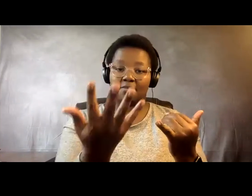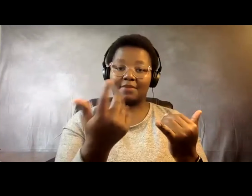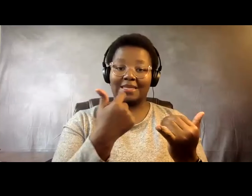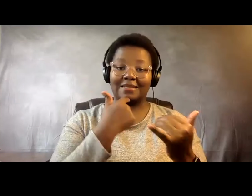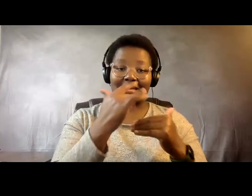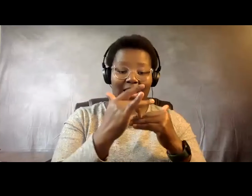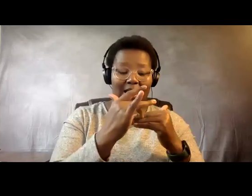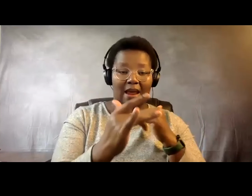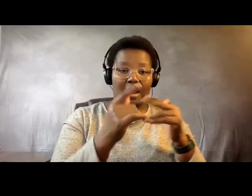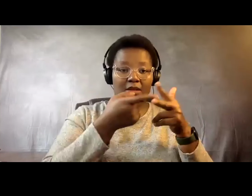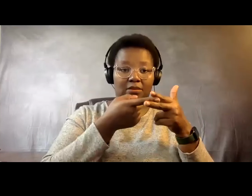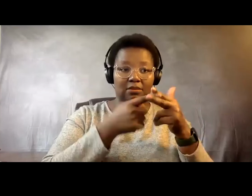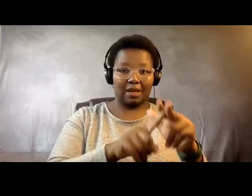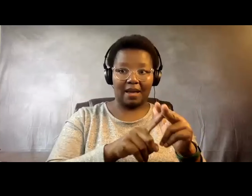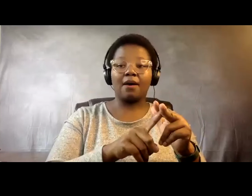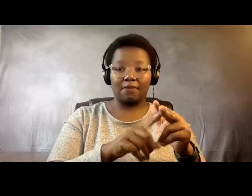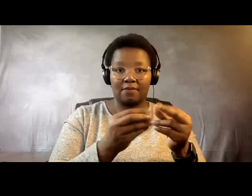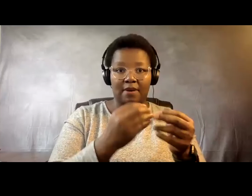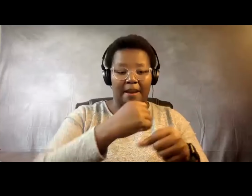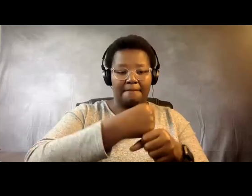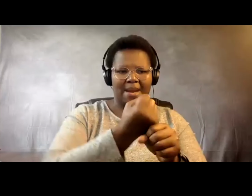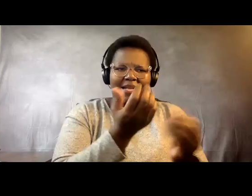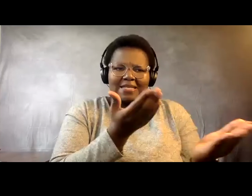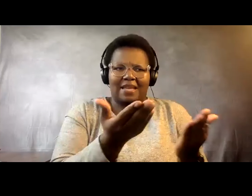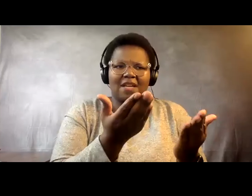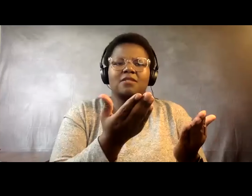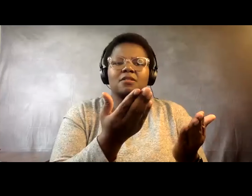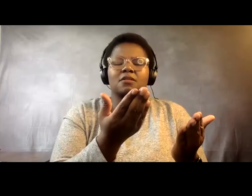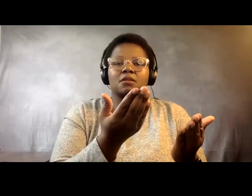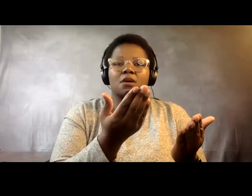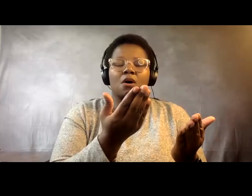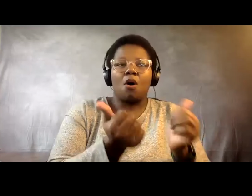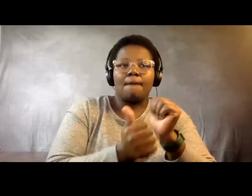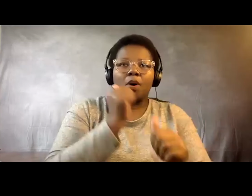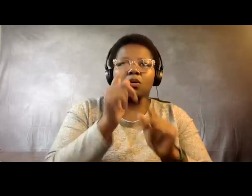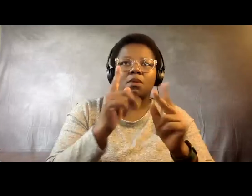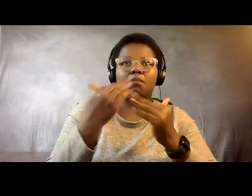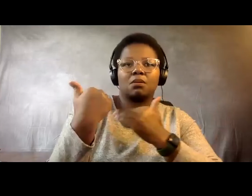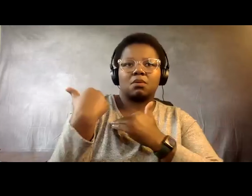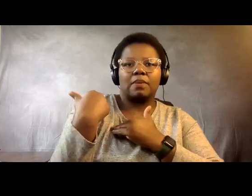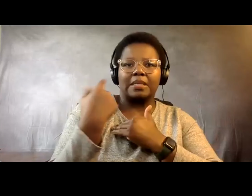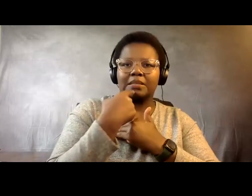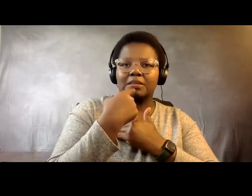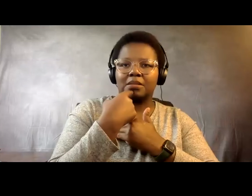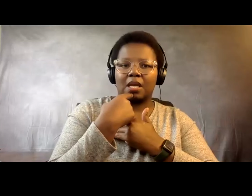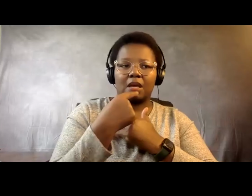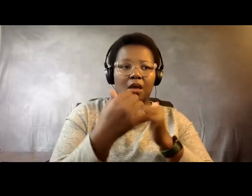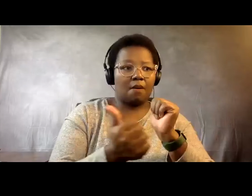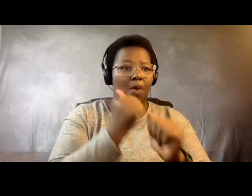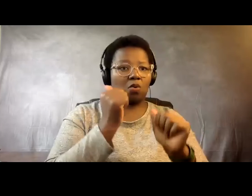becomes responsible for the accessibility, most issues can be identified and fixed earlier. And